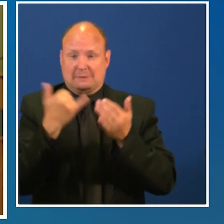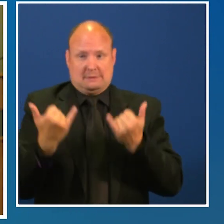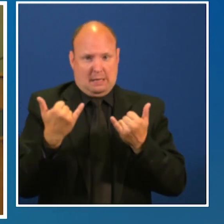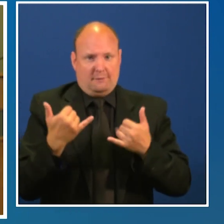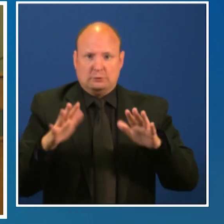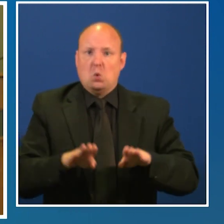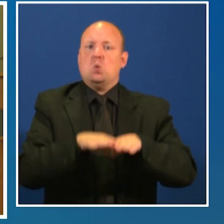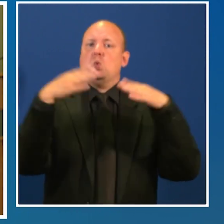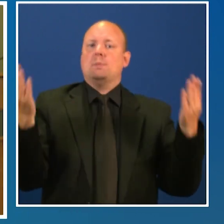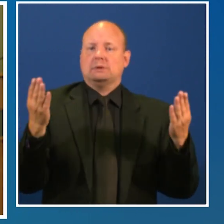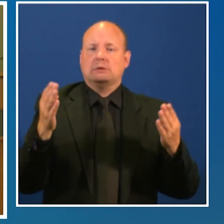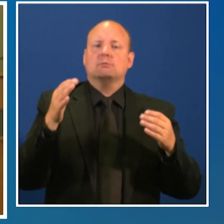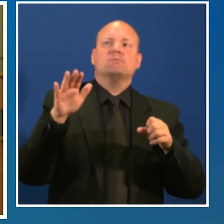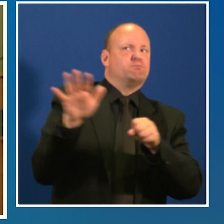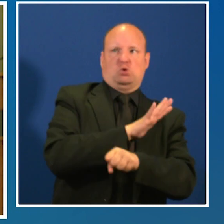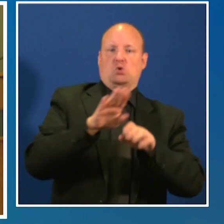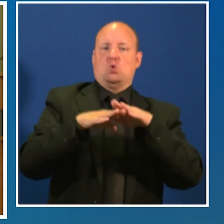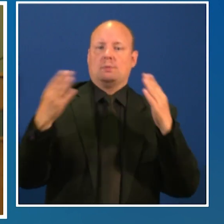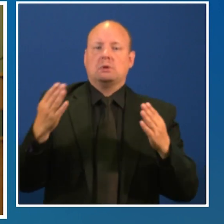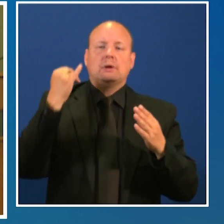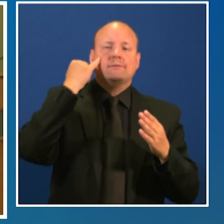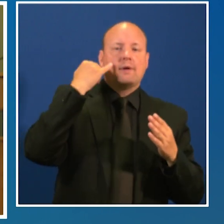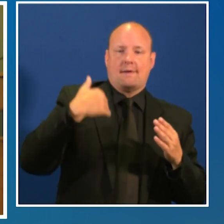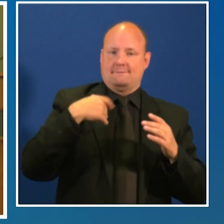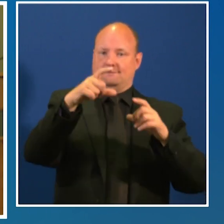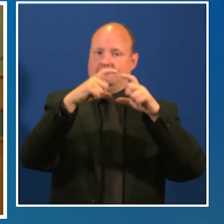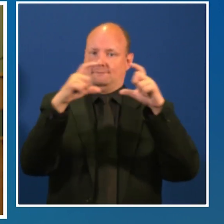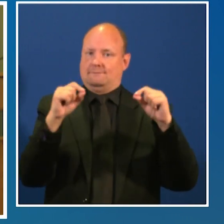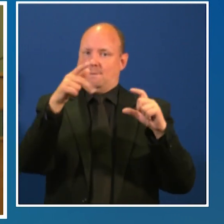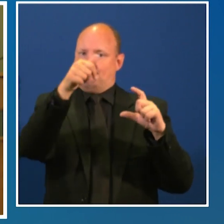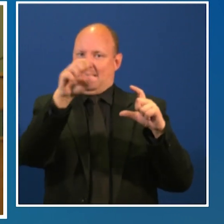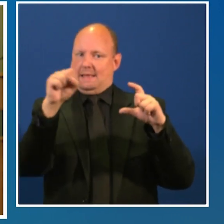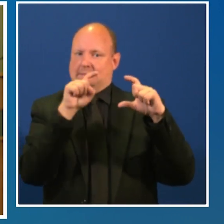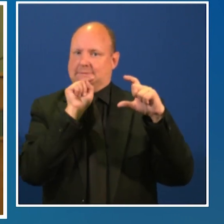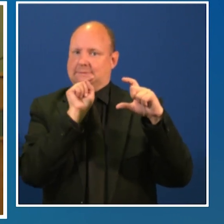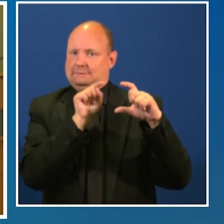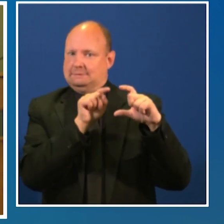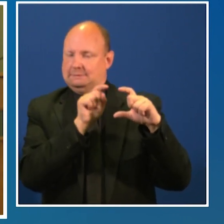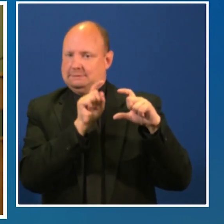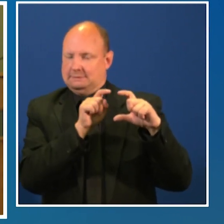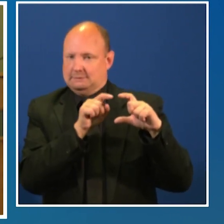pass holders. And beginning July 12th, drop-ins for non pass